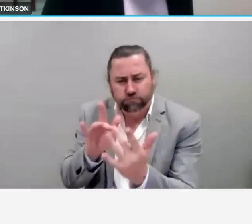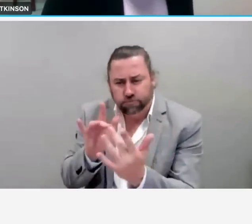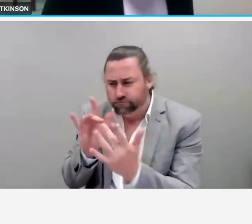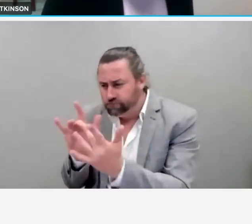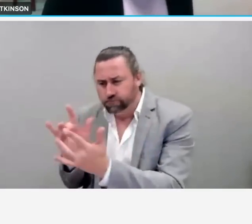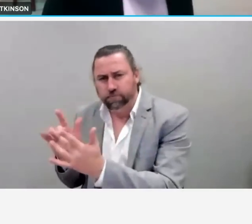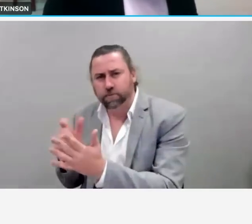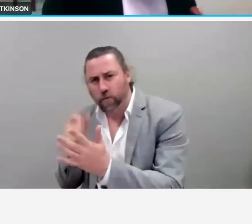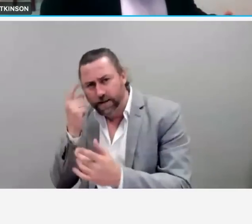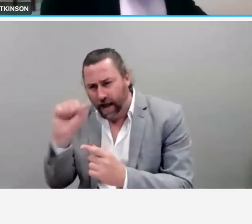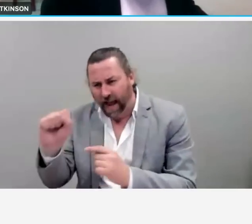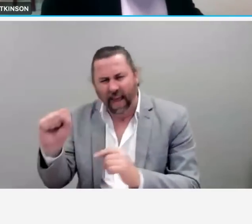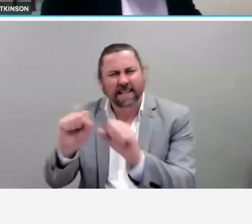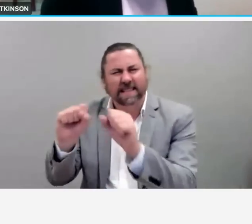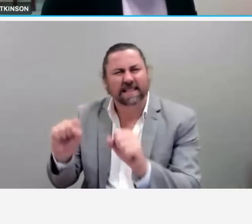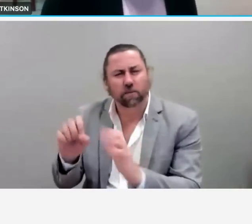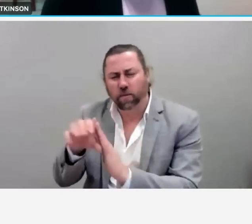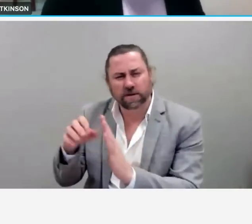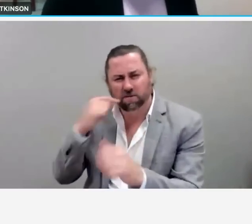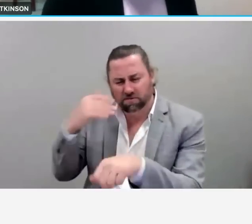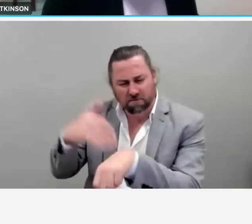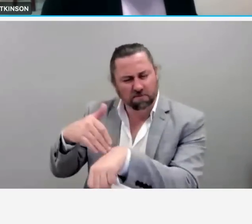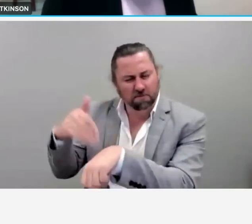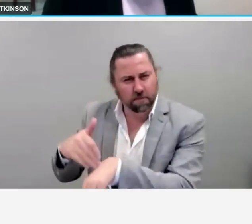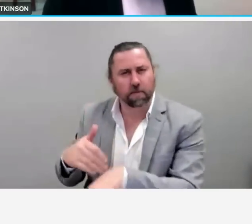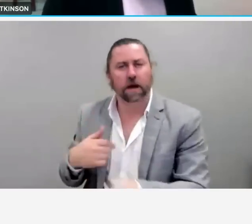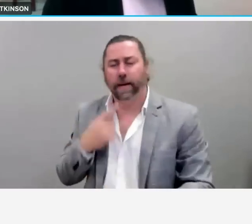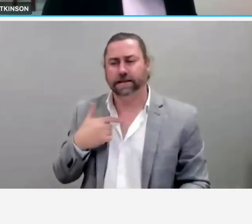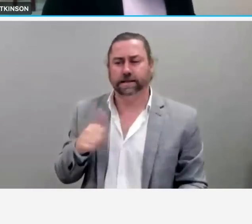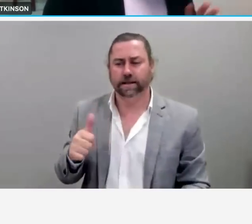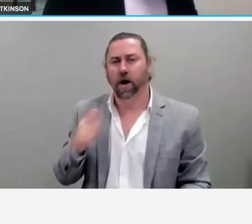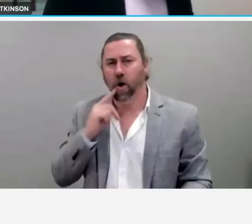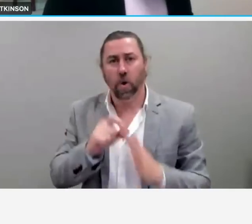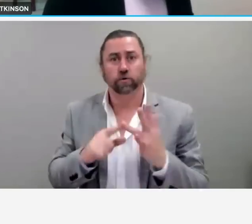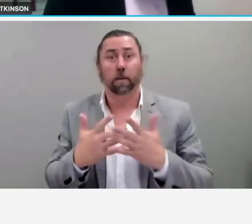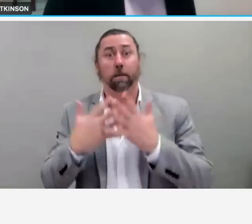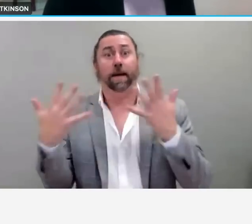of these systems issues but we want to expand that and we're planning to run a broad survey shortly to continue with this work.